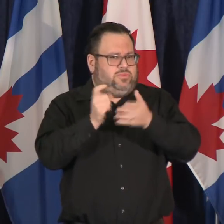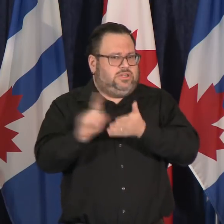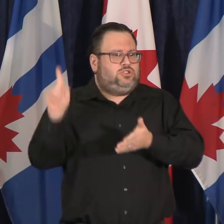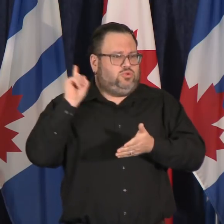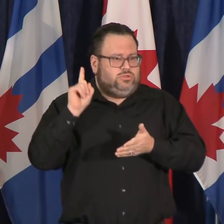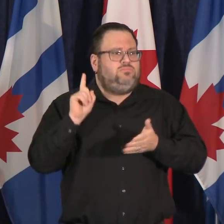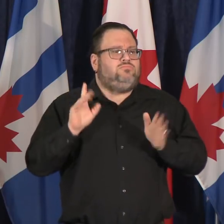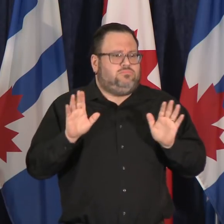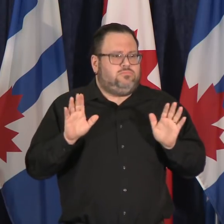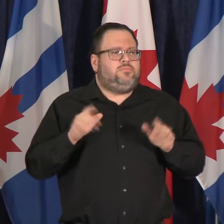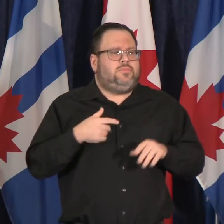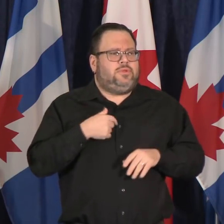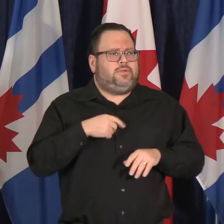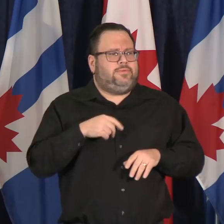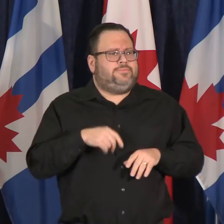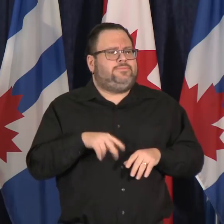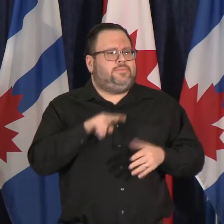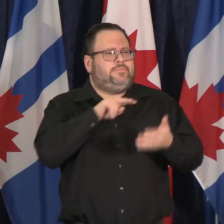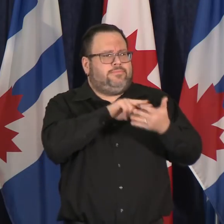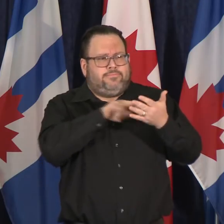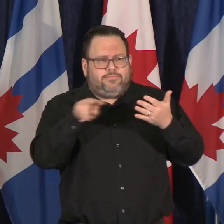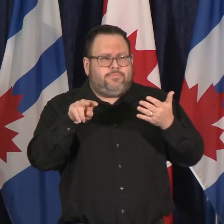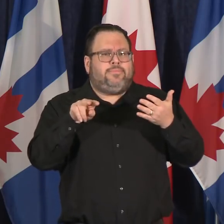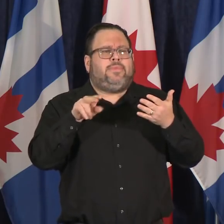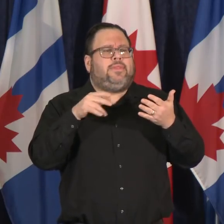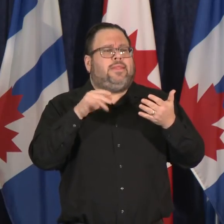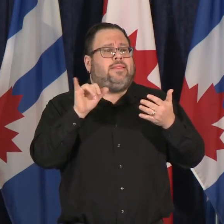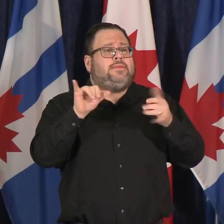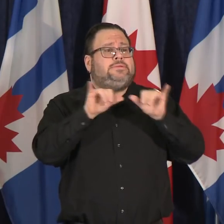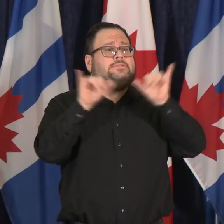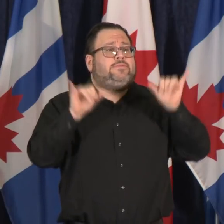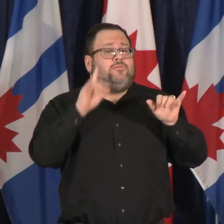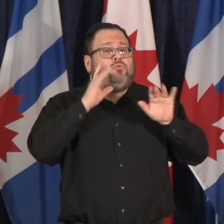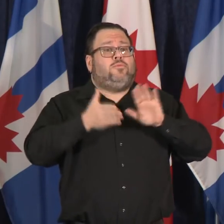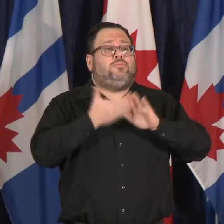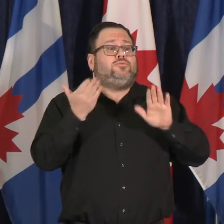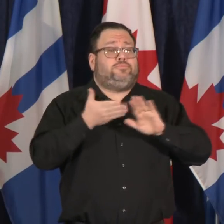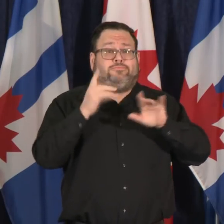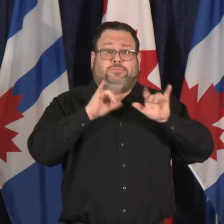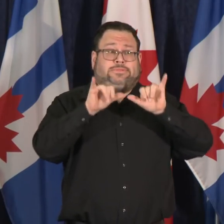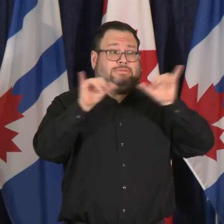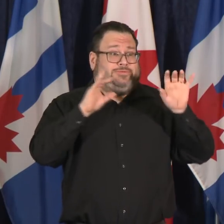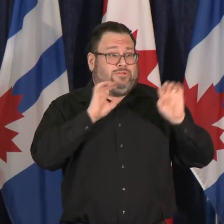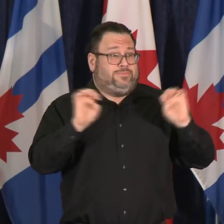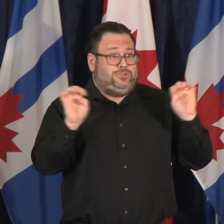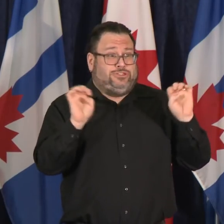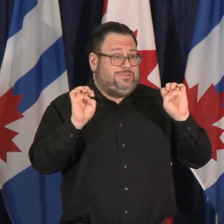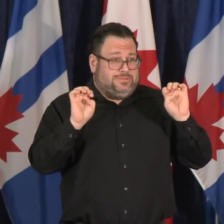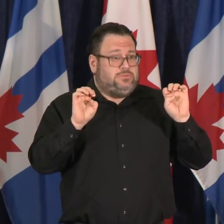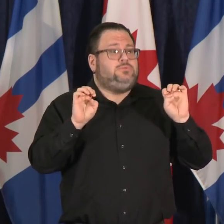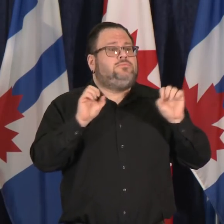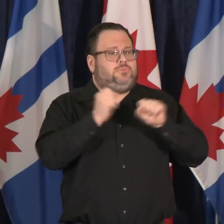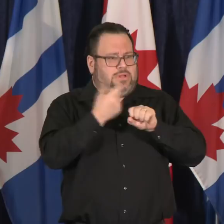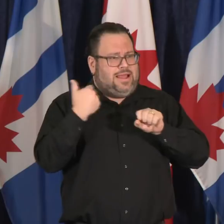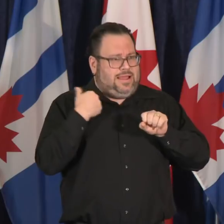stations up at the Emergency Operations Center to ensure that there is appropriate social distancing the situation as you all know has changed